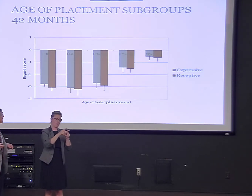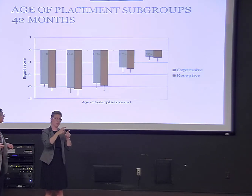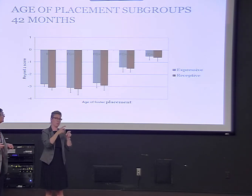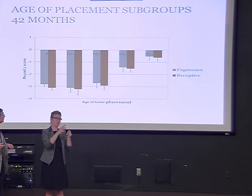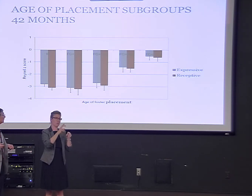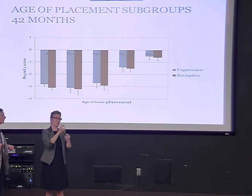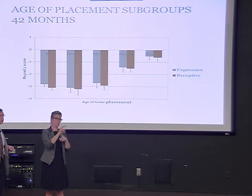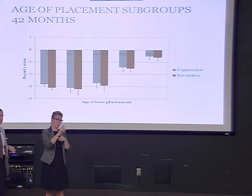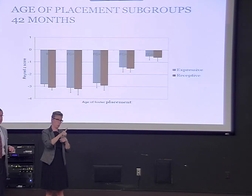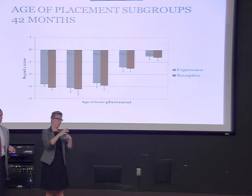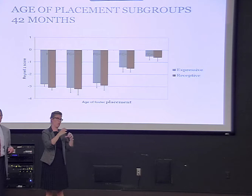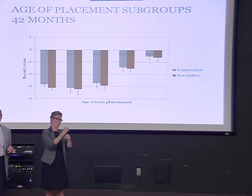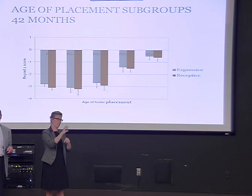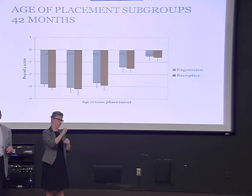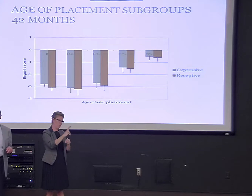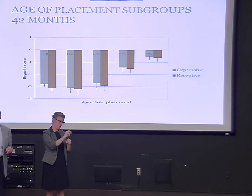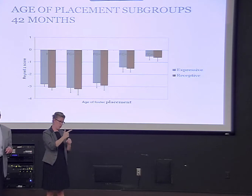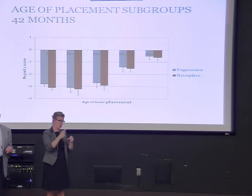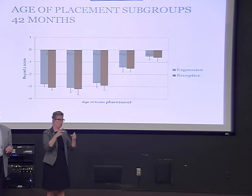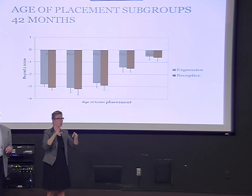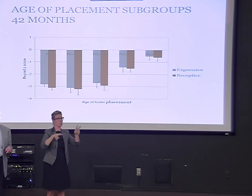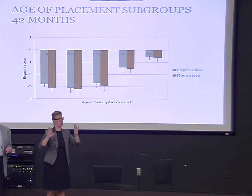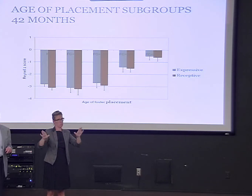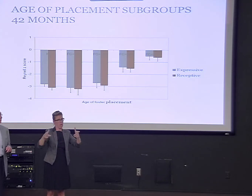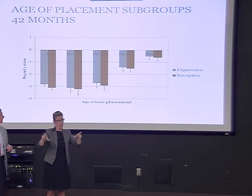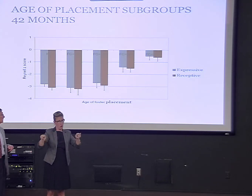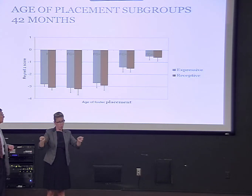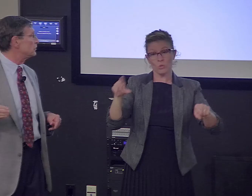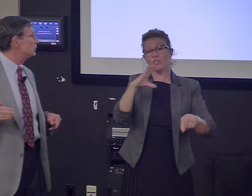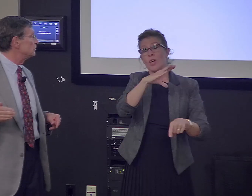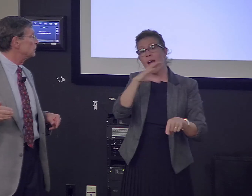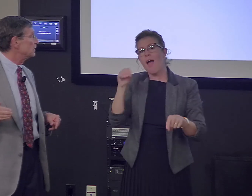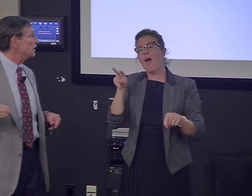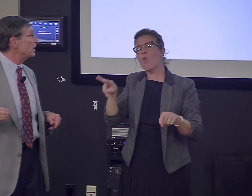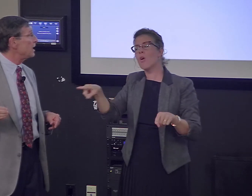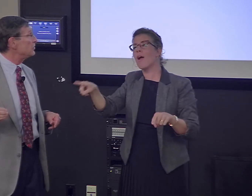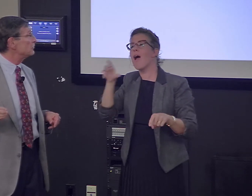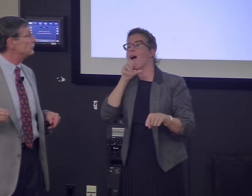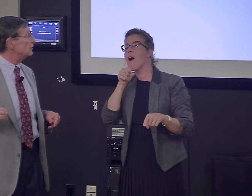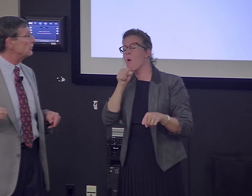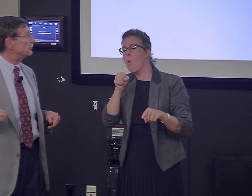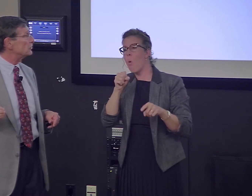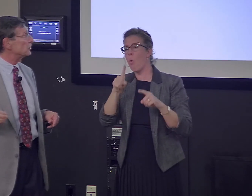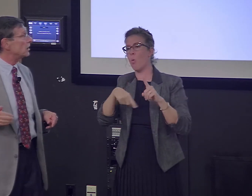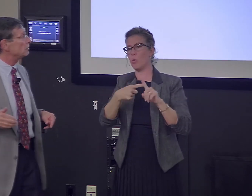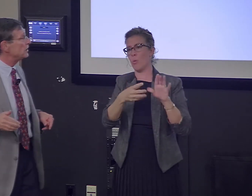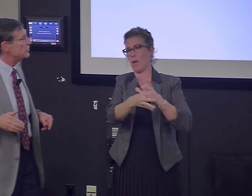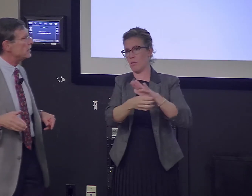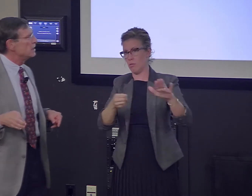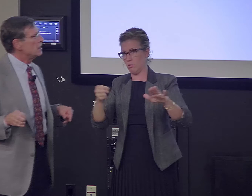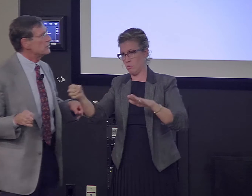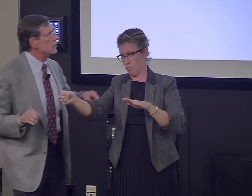And we looked at the age of placement into, the age of foster care placement.